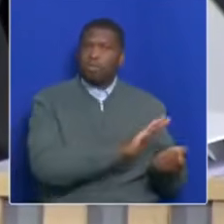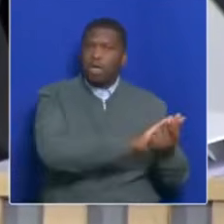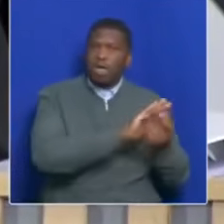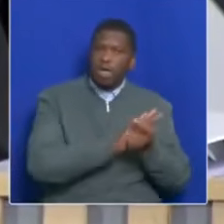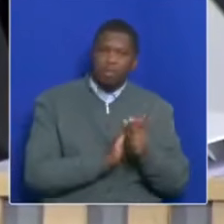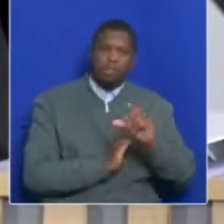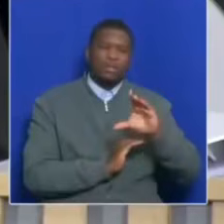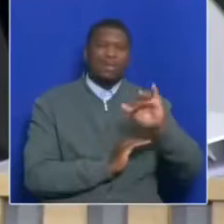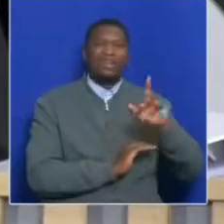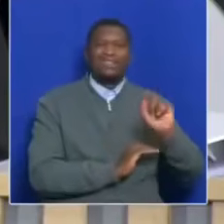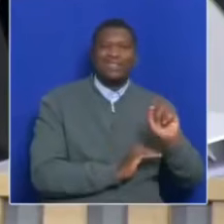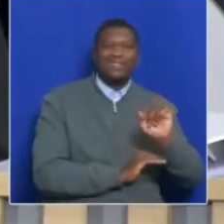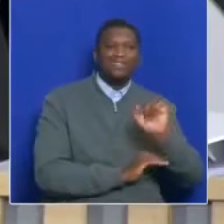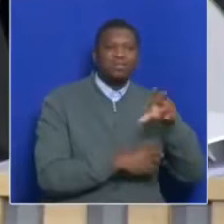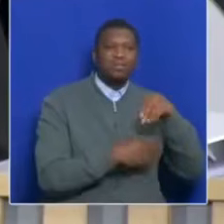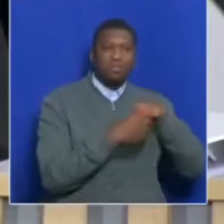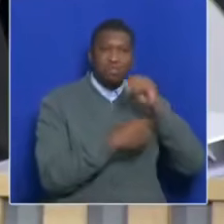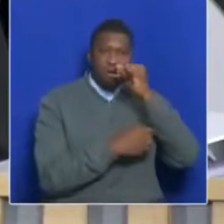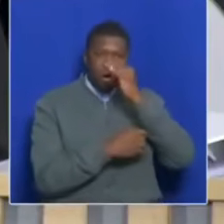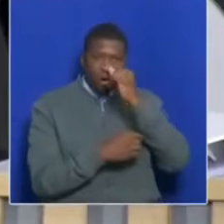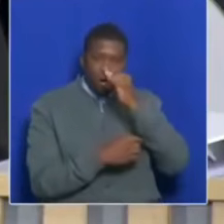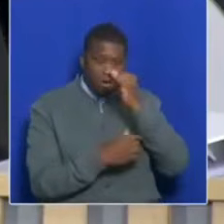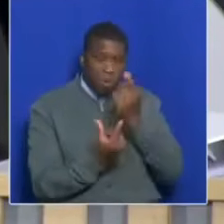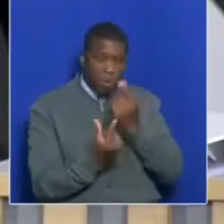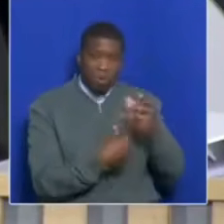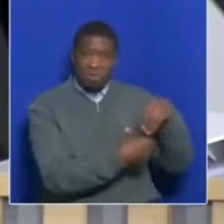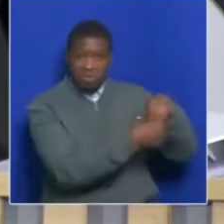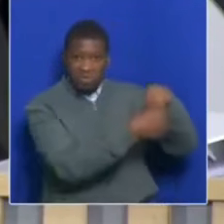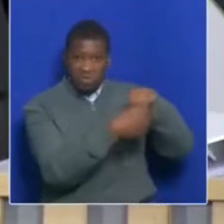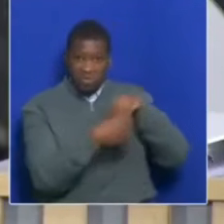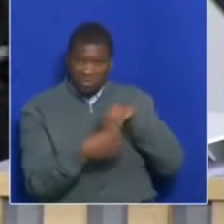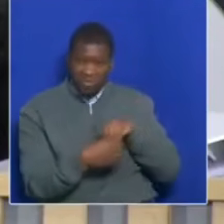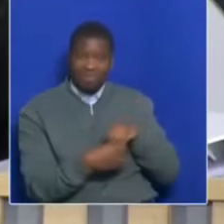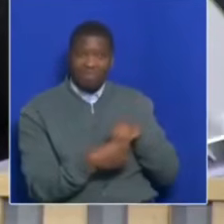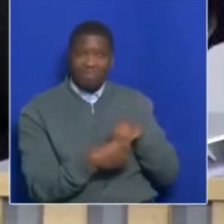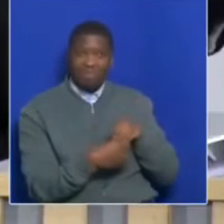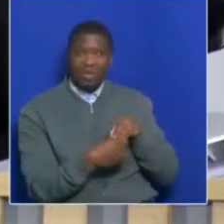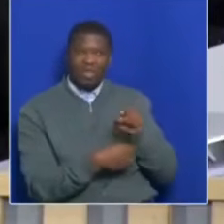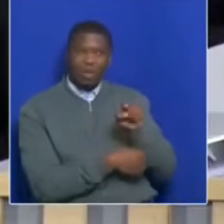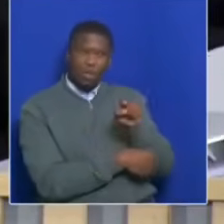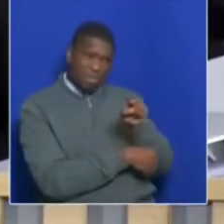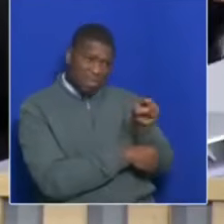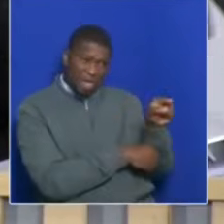are highly trained. They are highly trained. They're not these normal robbers that you will get